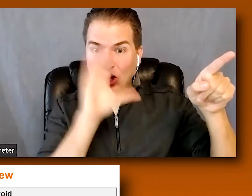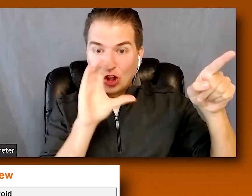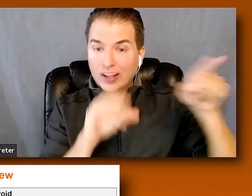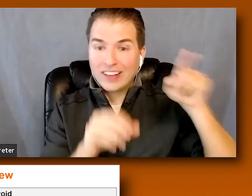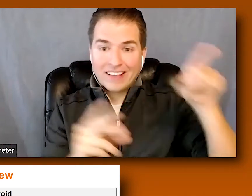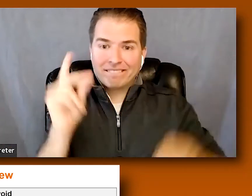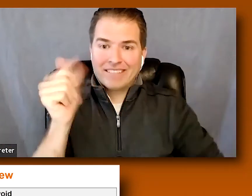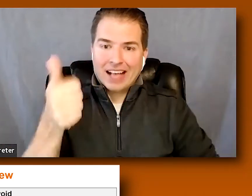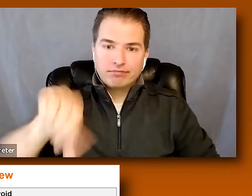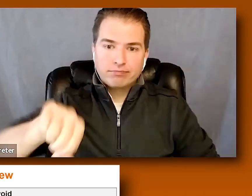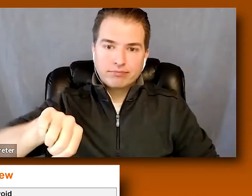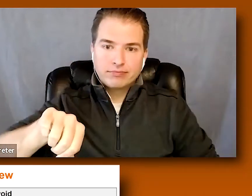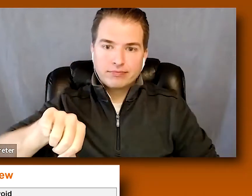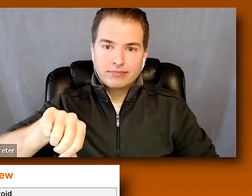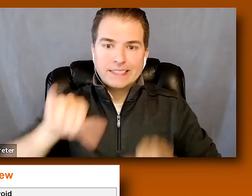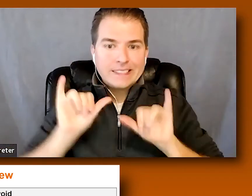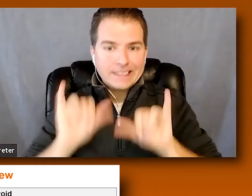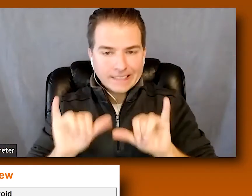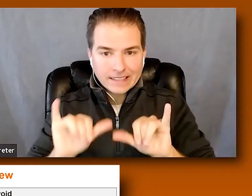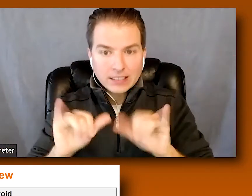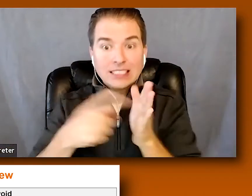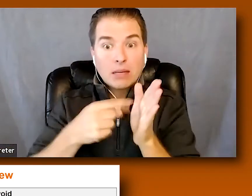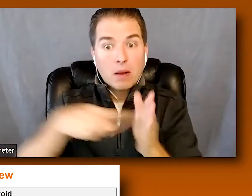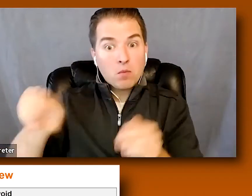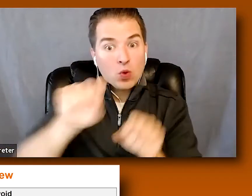So, avoid that by contacting your program officer.